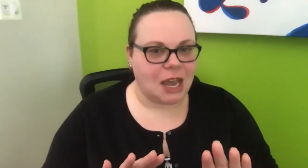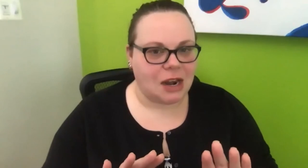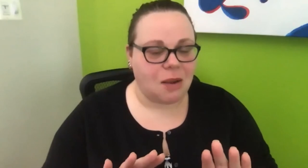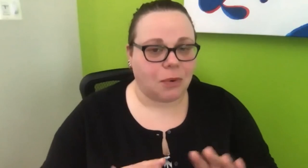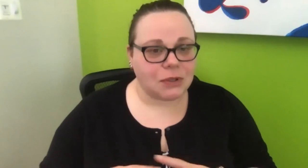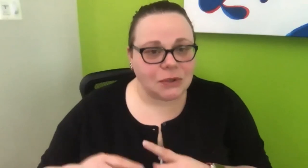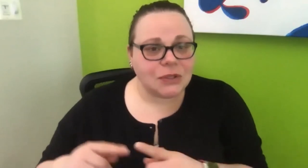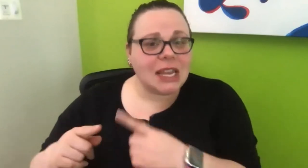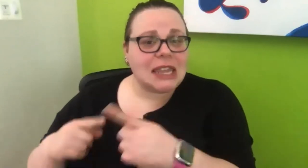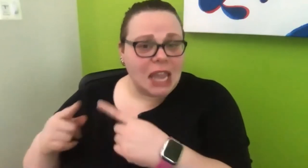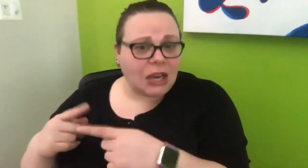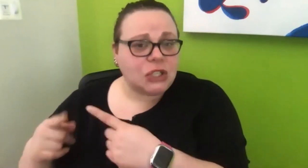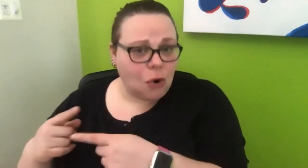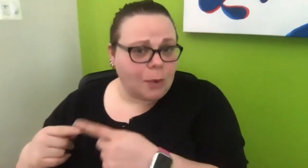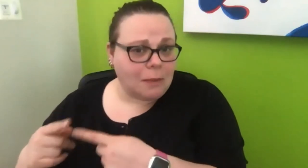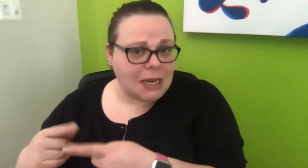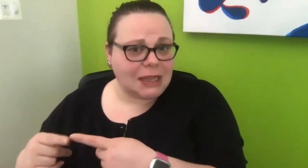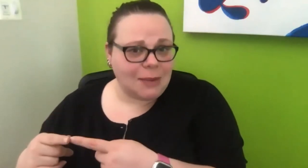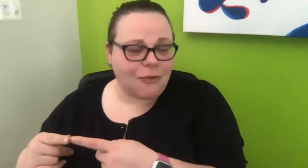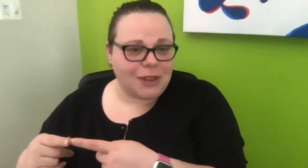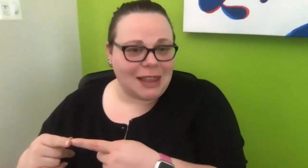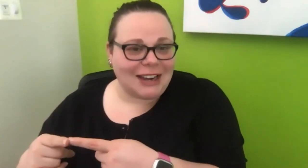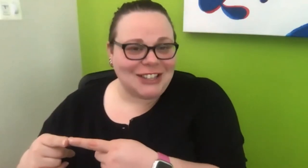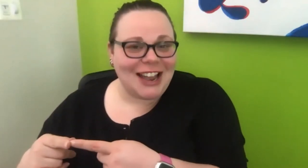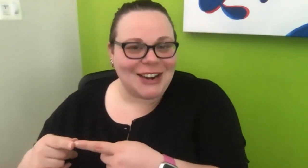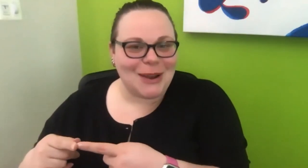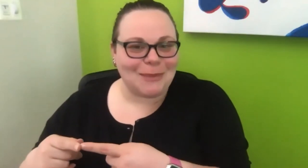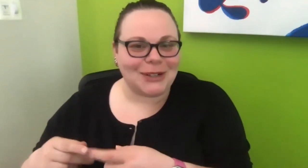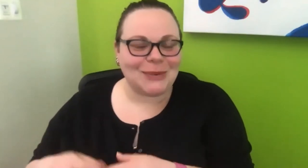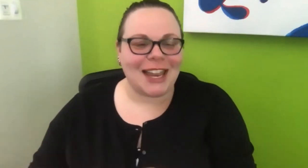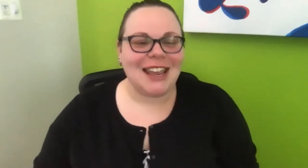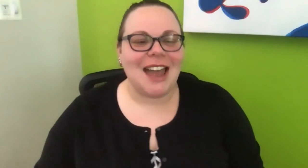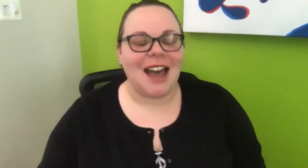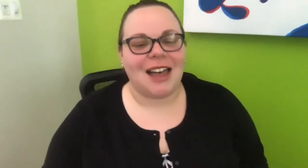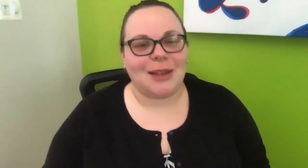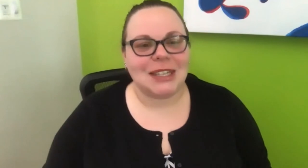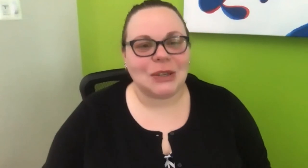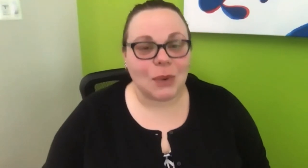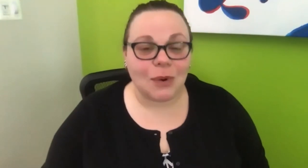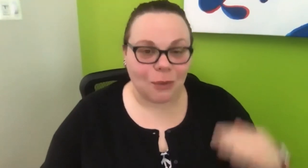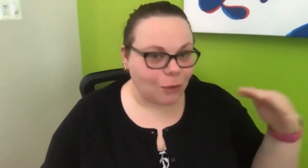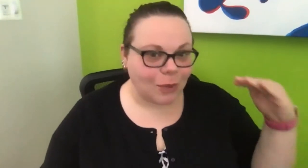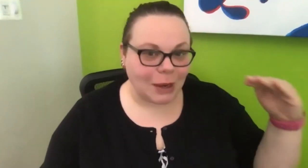Those are like the October immediately before the election kind of numbers, right? So, we were really high.